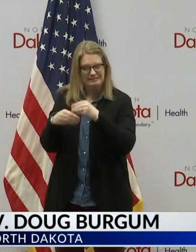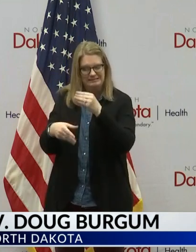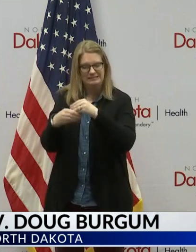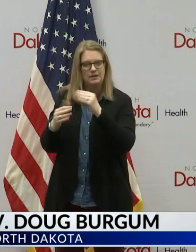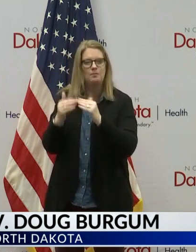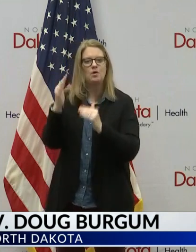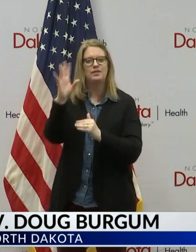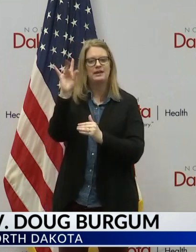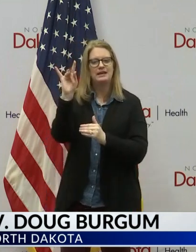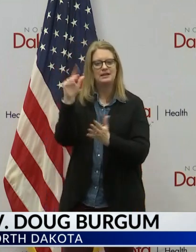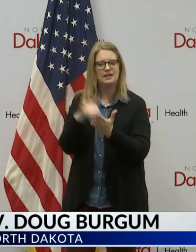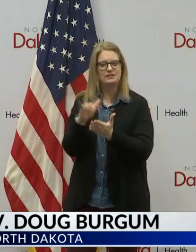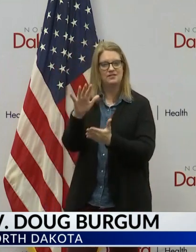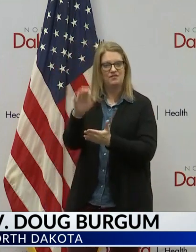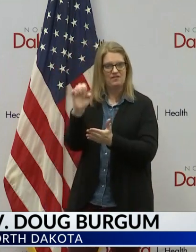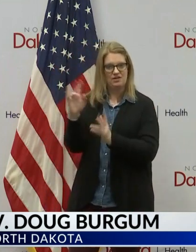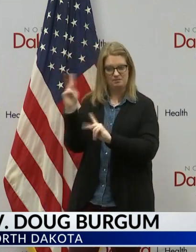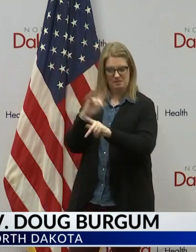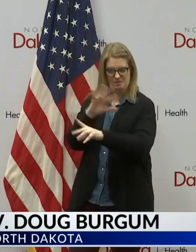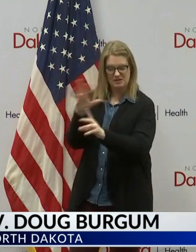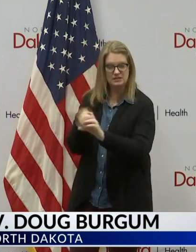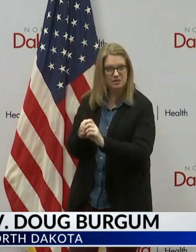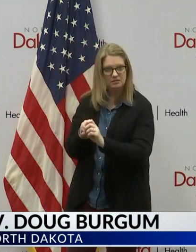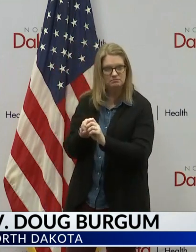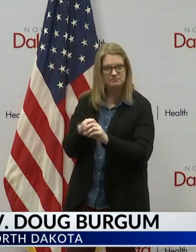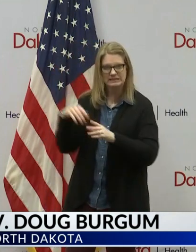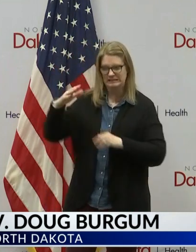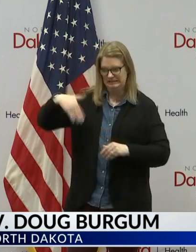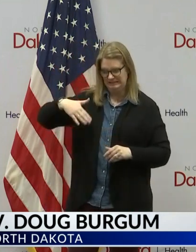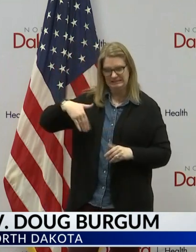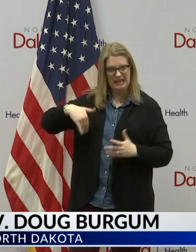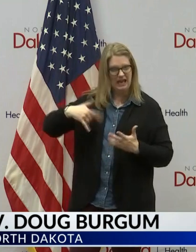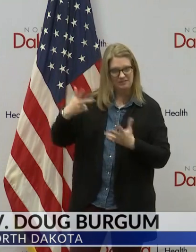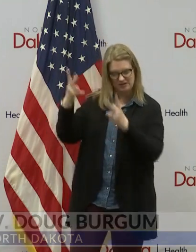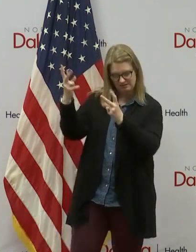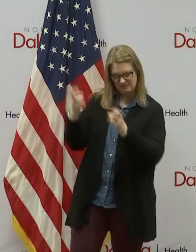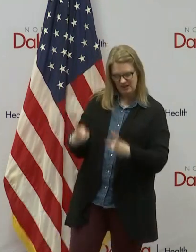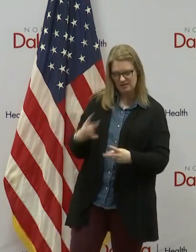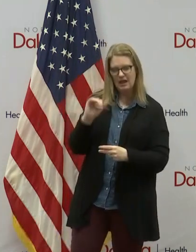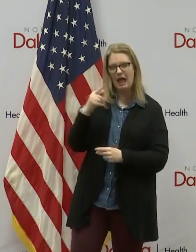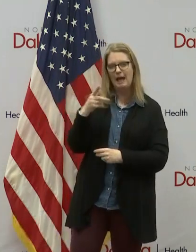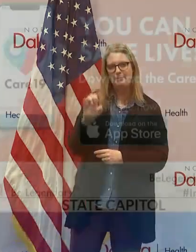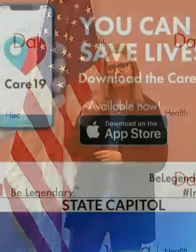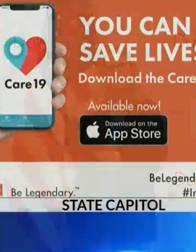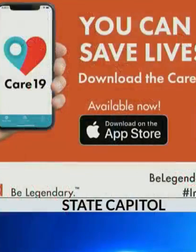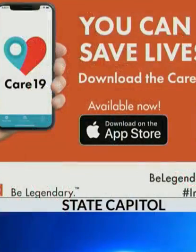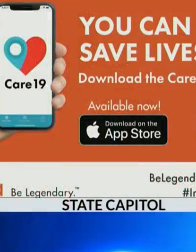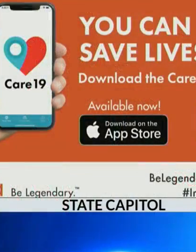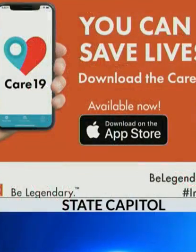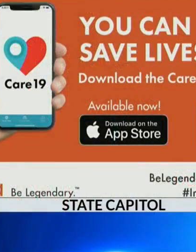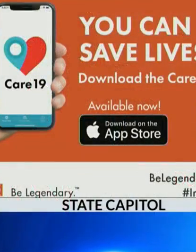CARE 19 UPDATE. WE CONTINUE TO SEE GROWTH ON THE APP.